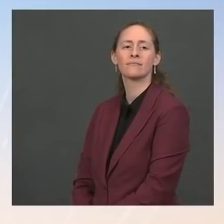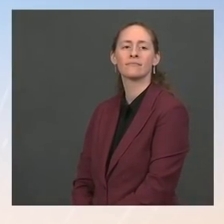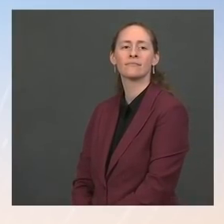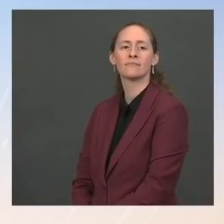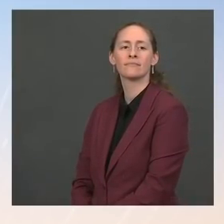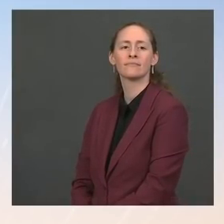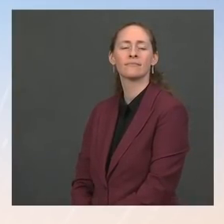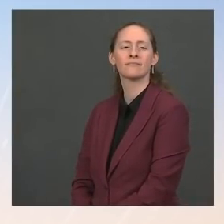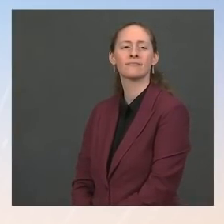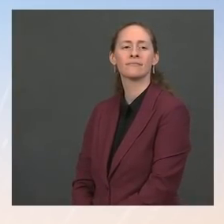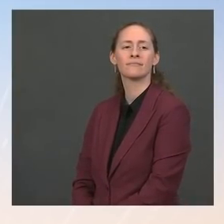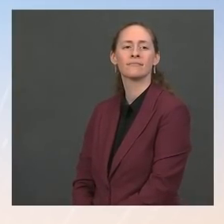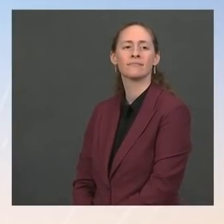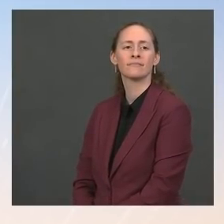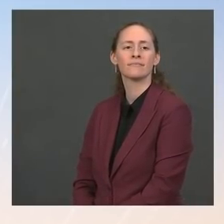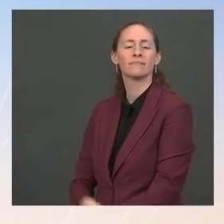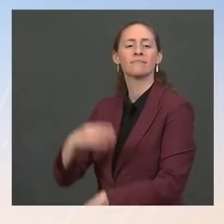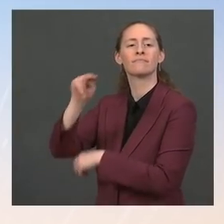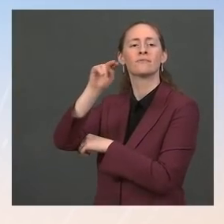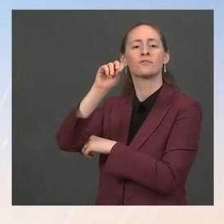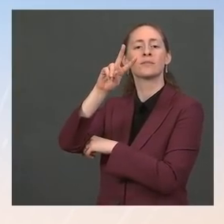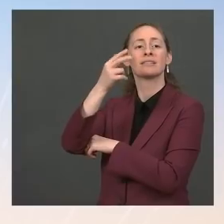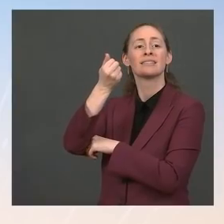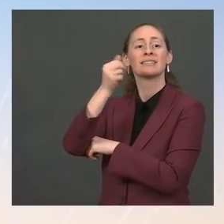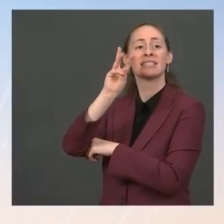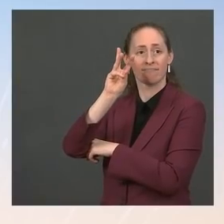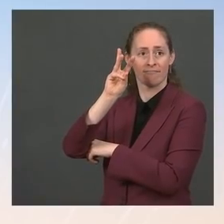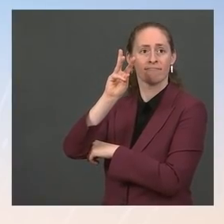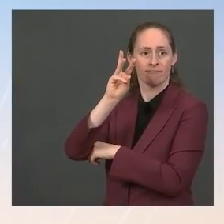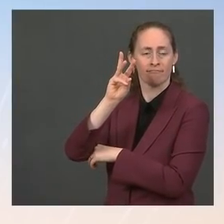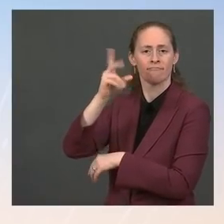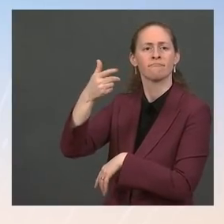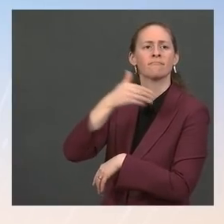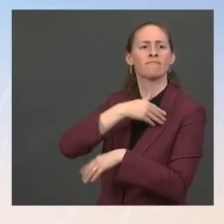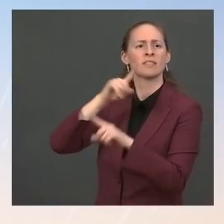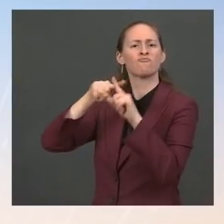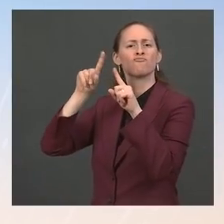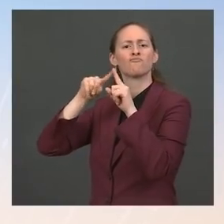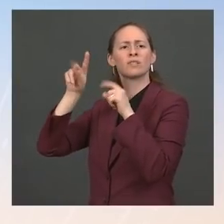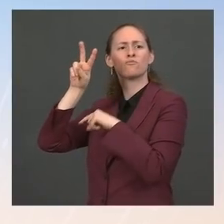under the Federal Vacancies Act. Like, what is the White House planning to do about that?